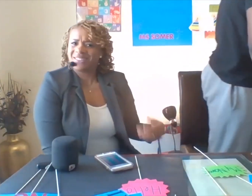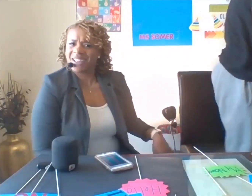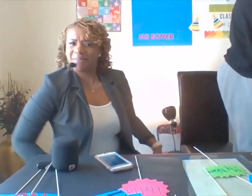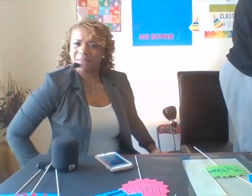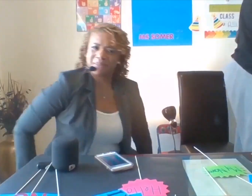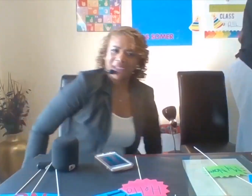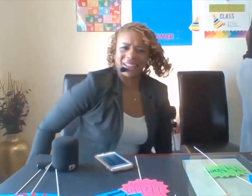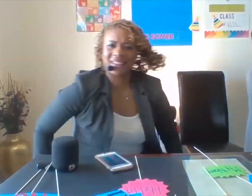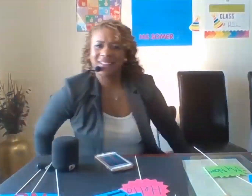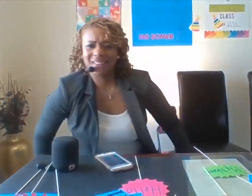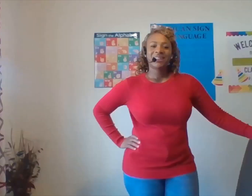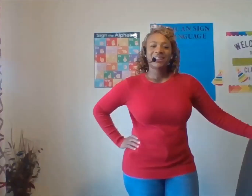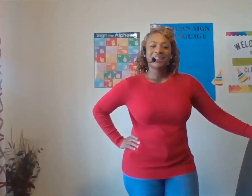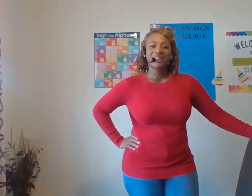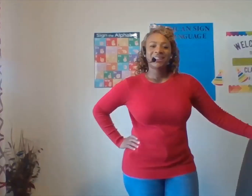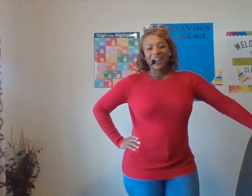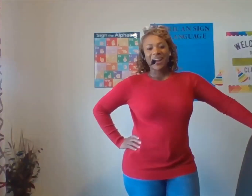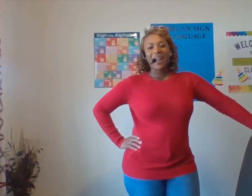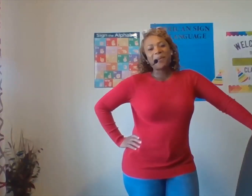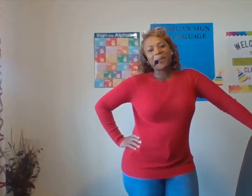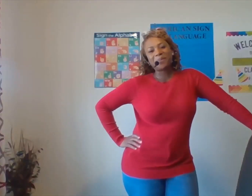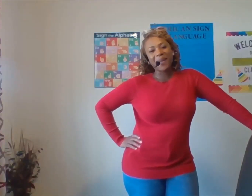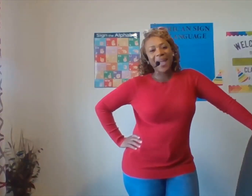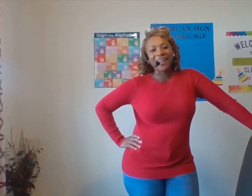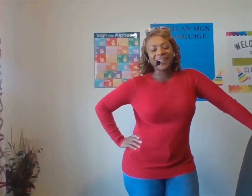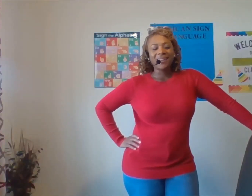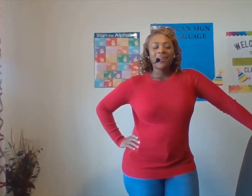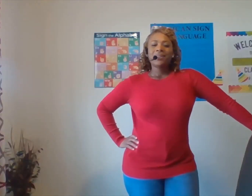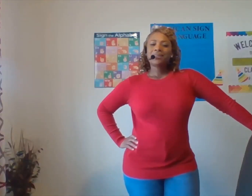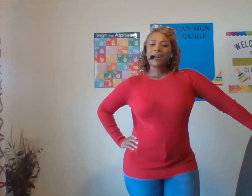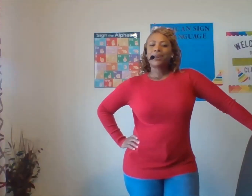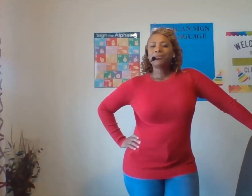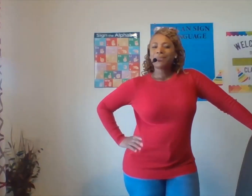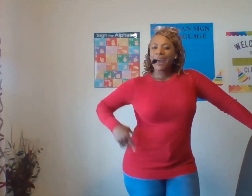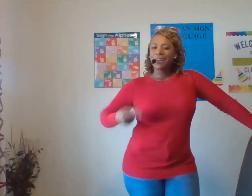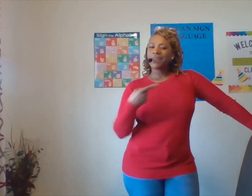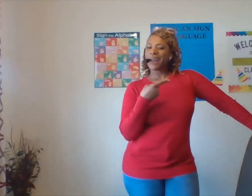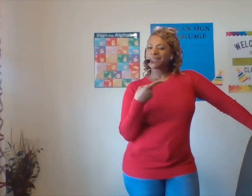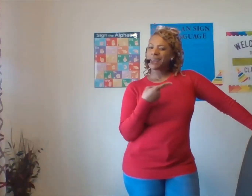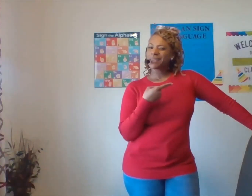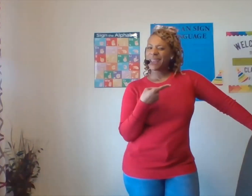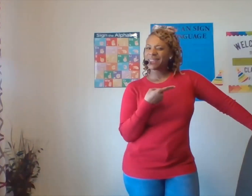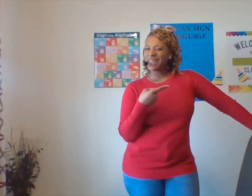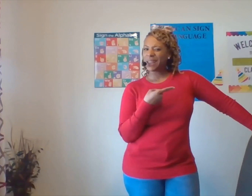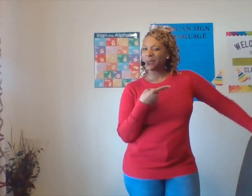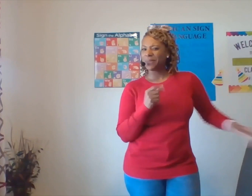famous not like all right welcome back so how do you guys think they did with